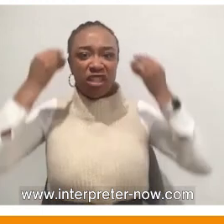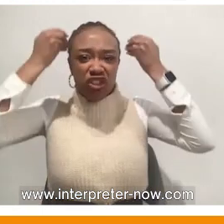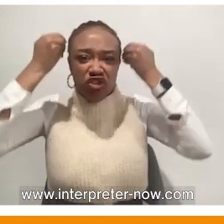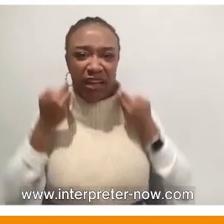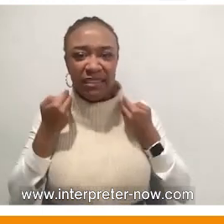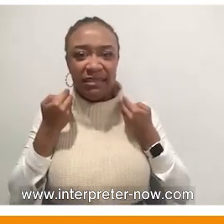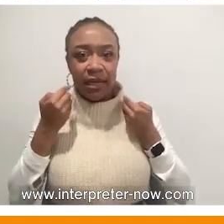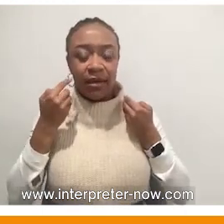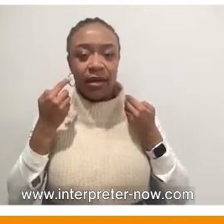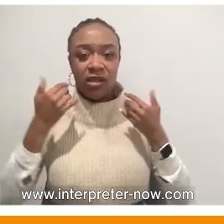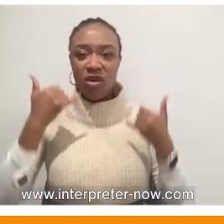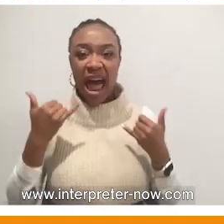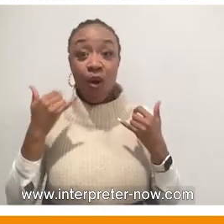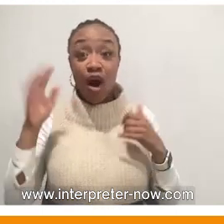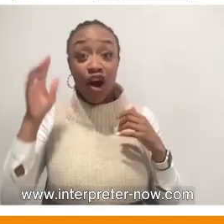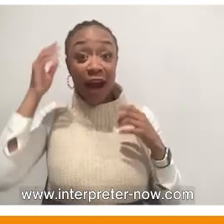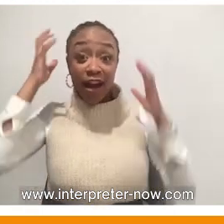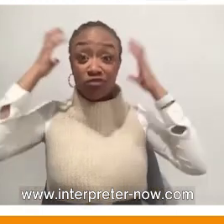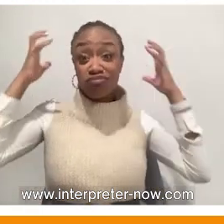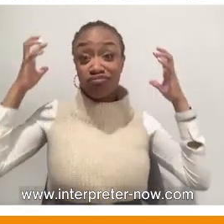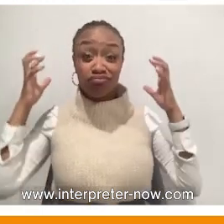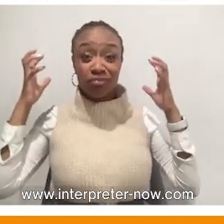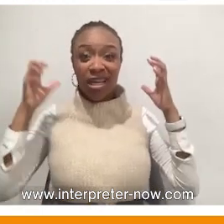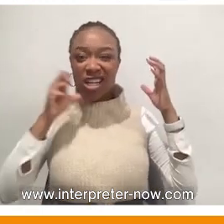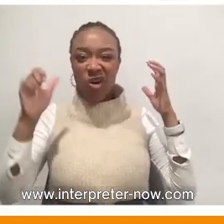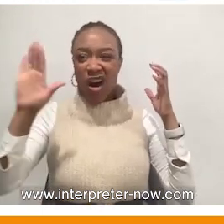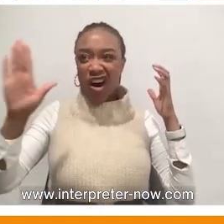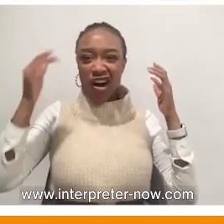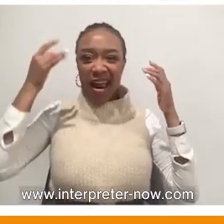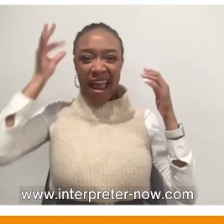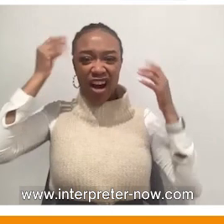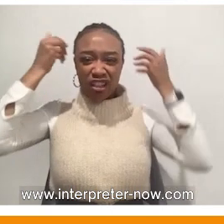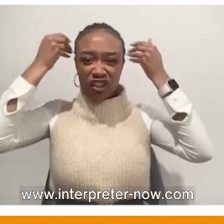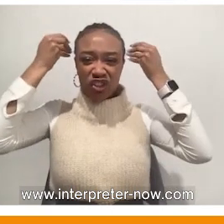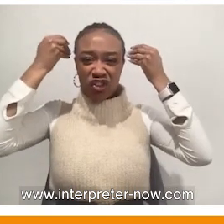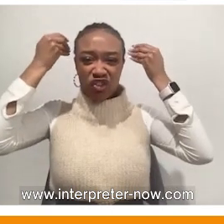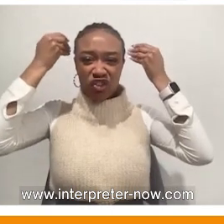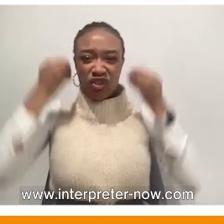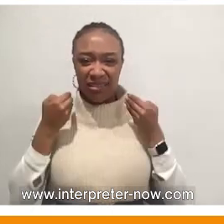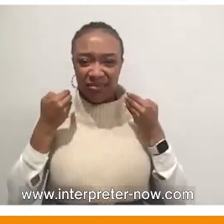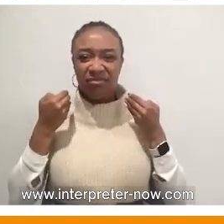now where they don't curl anymore. My grandfather and the advice that he would give me.